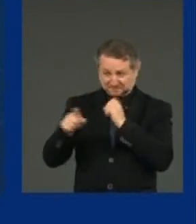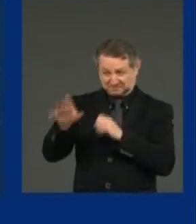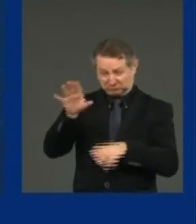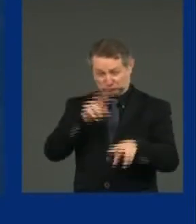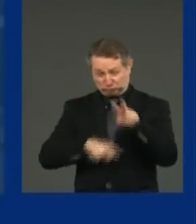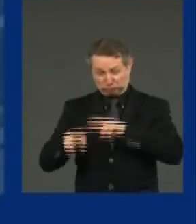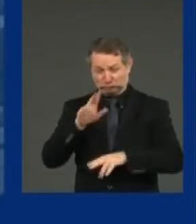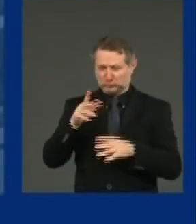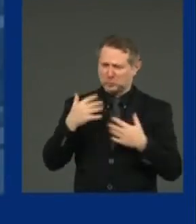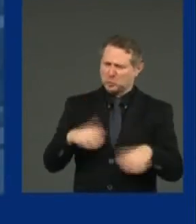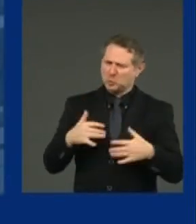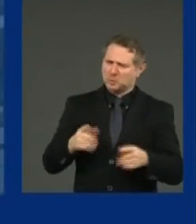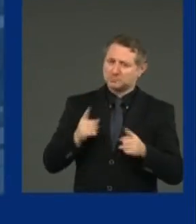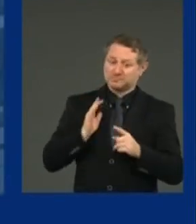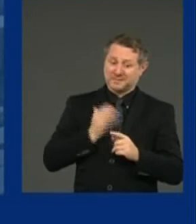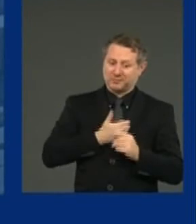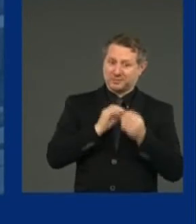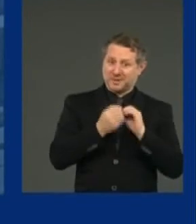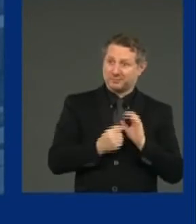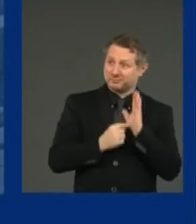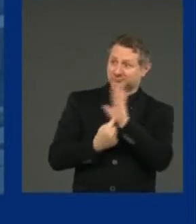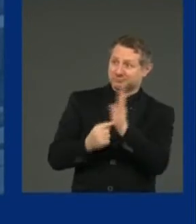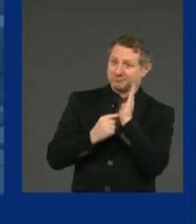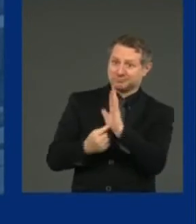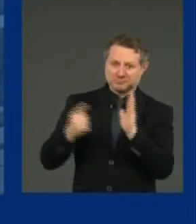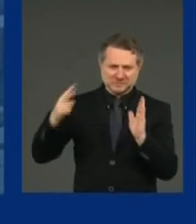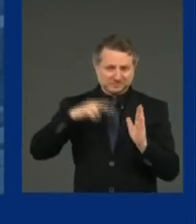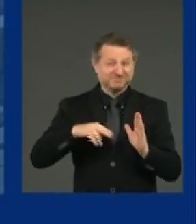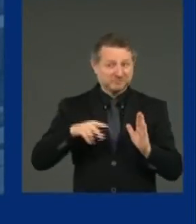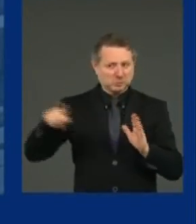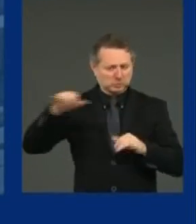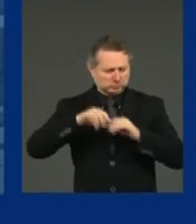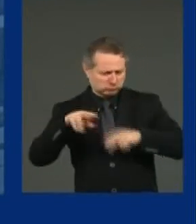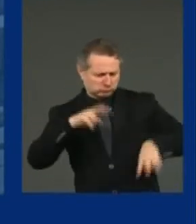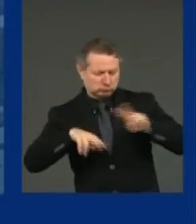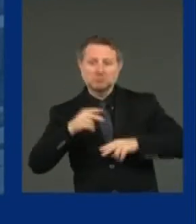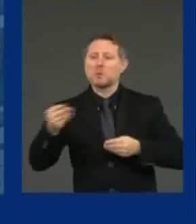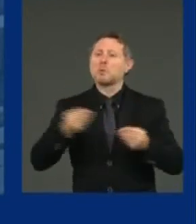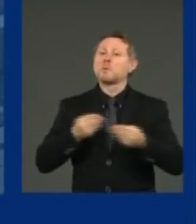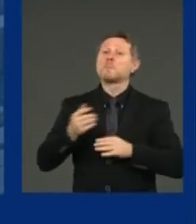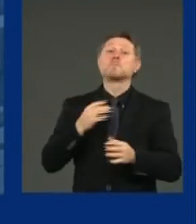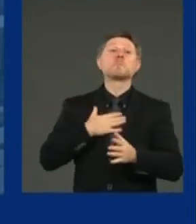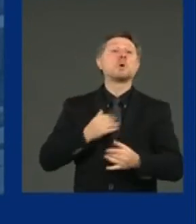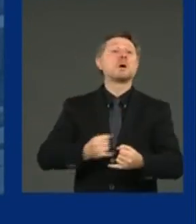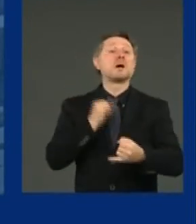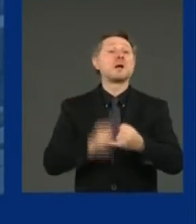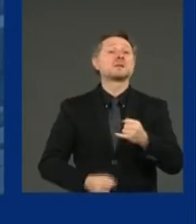VERY MUCH AND THEY WILL BE LOOKING EXACTLY AT WHAT HAPPENS AT OUR DATA, OUR METRICS GOING FORWARD.